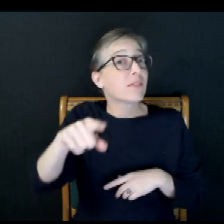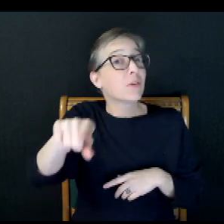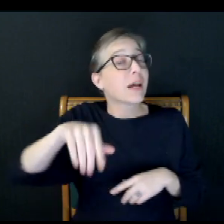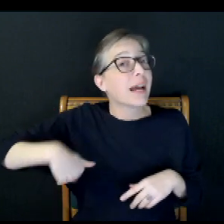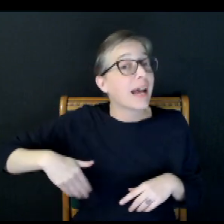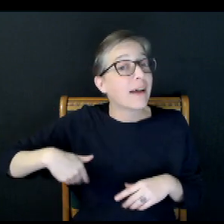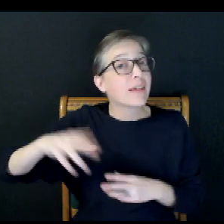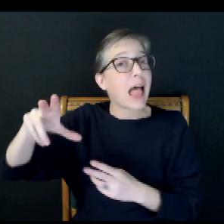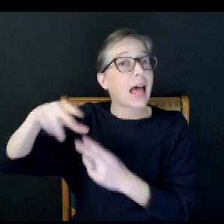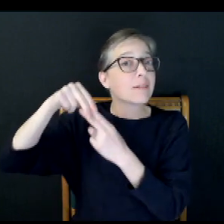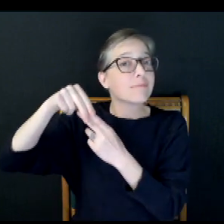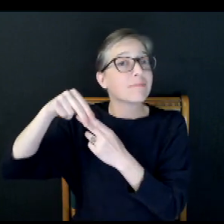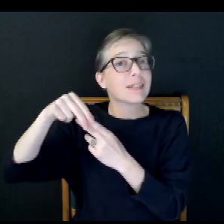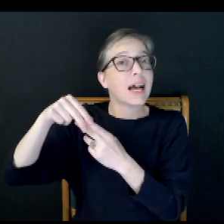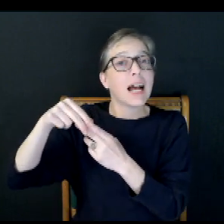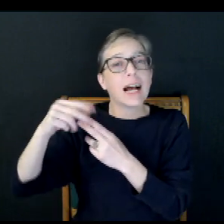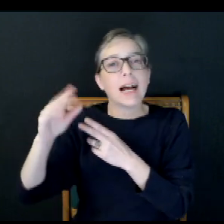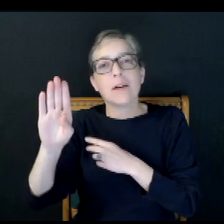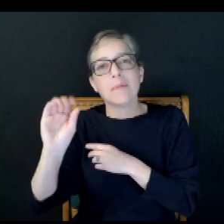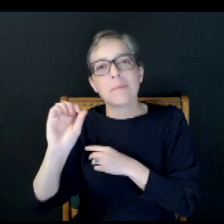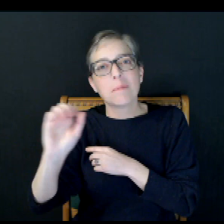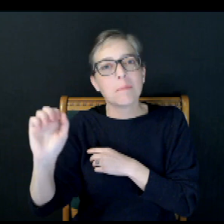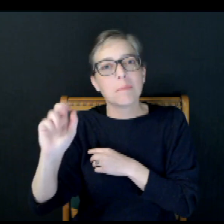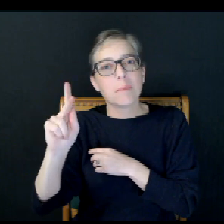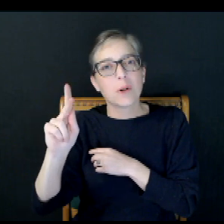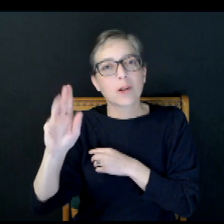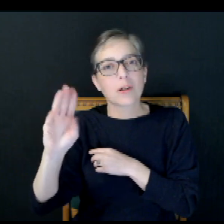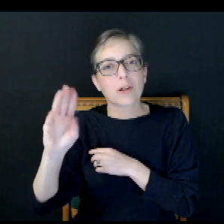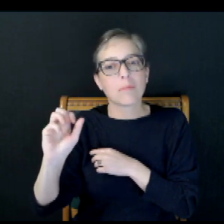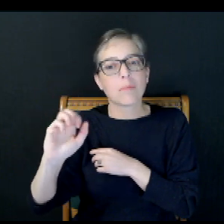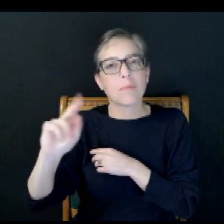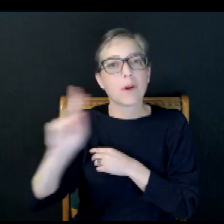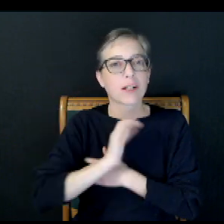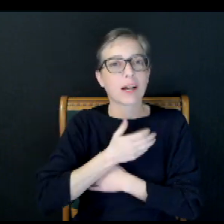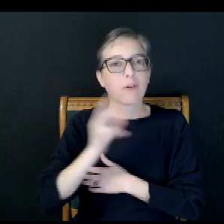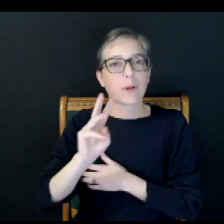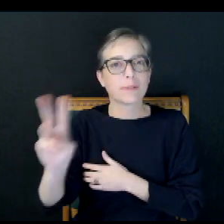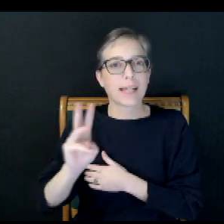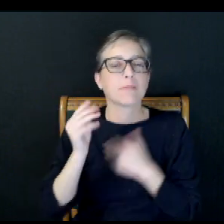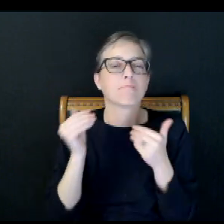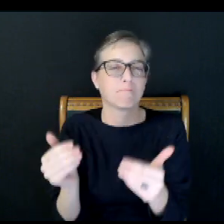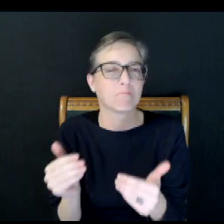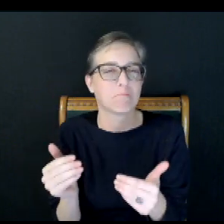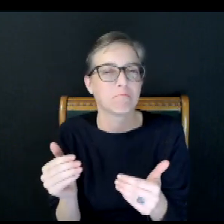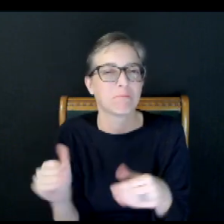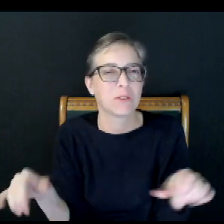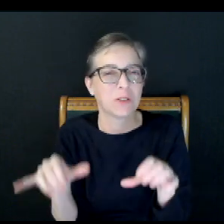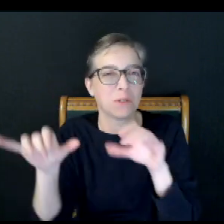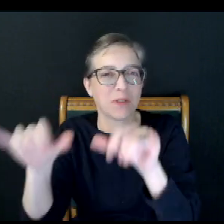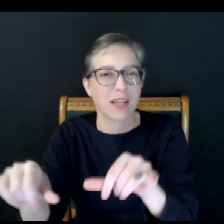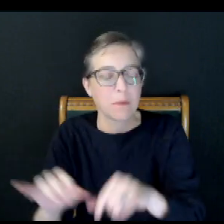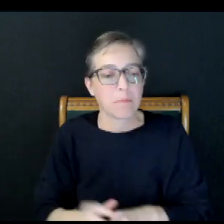You don't forget that amazing announcement. Also, existing literature doesn't already